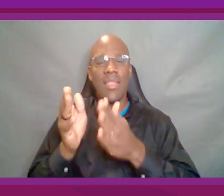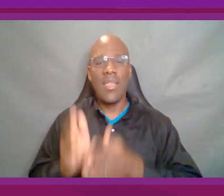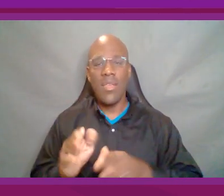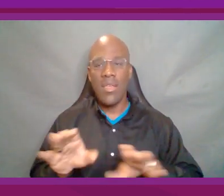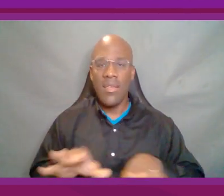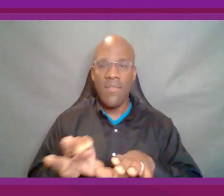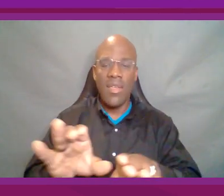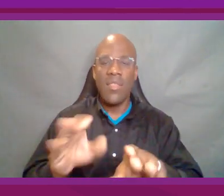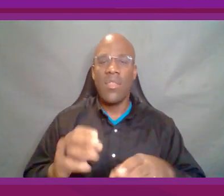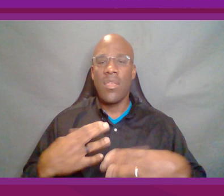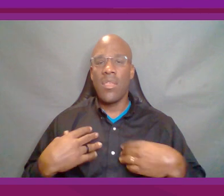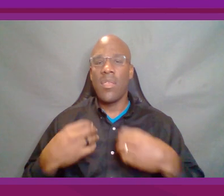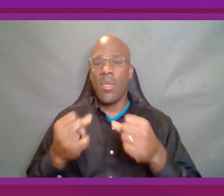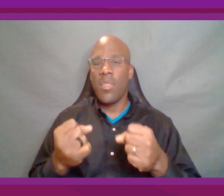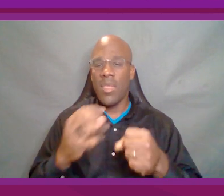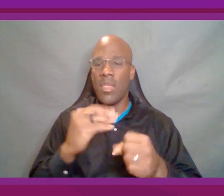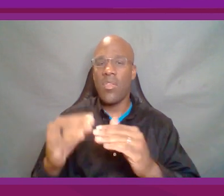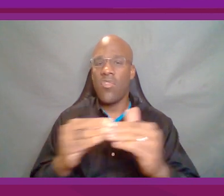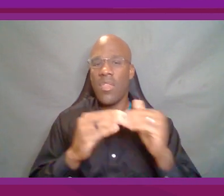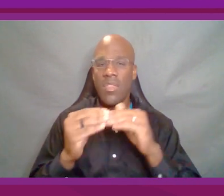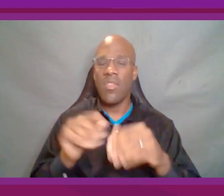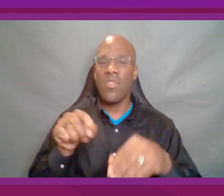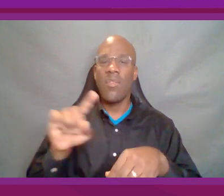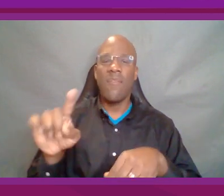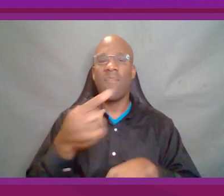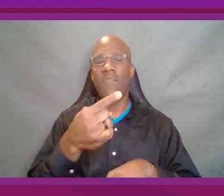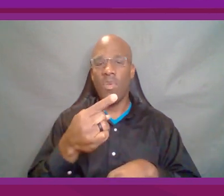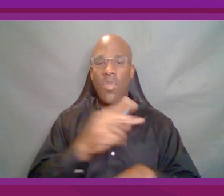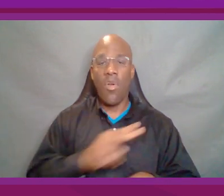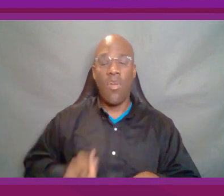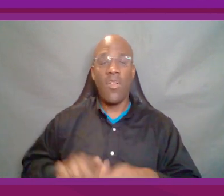deaf-blind person to graduate from Harvard Law School. President Obama named her White